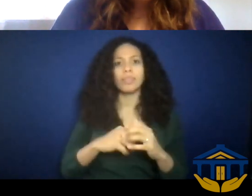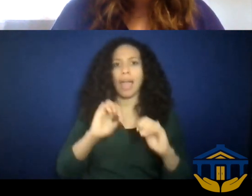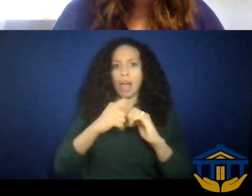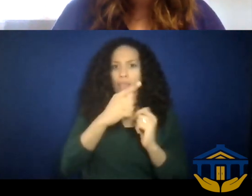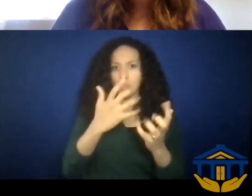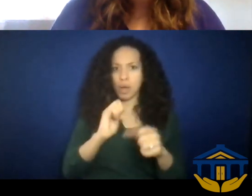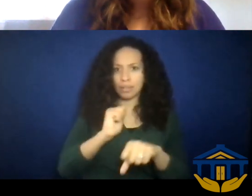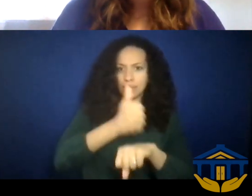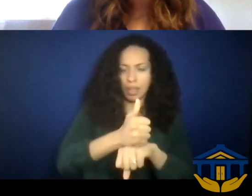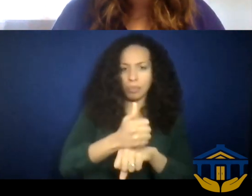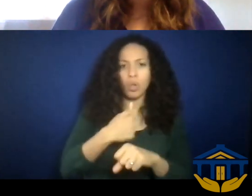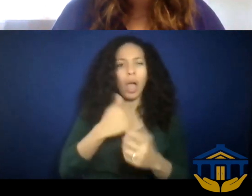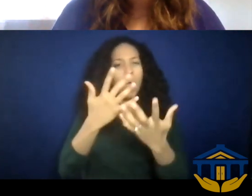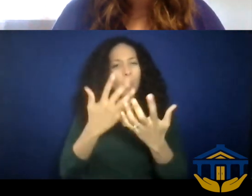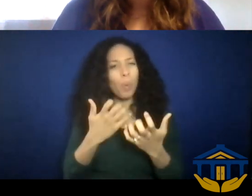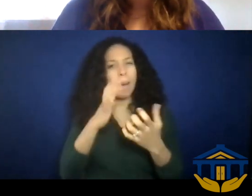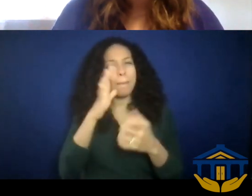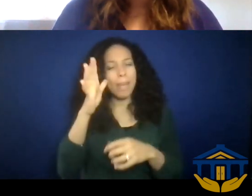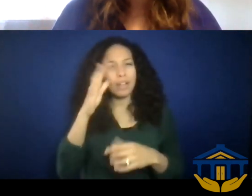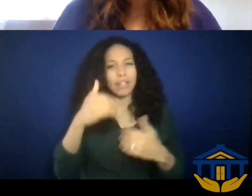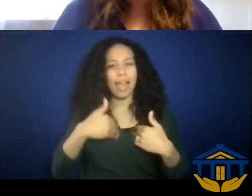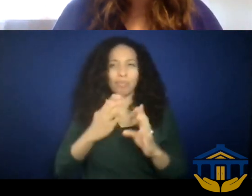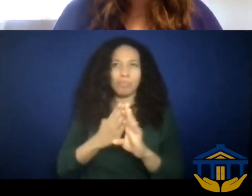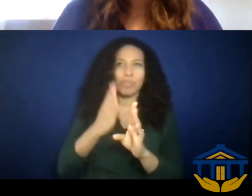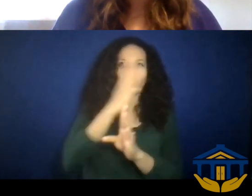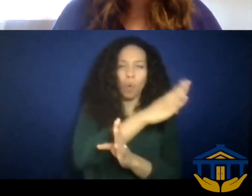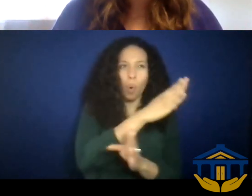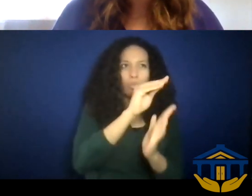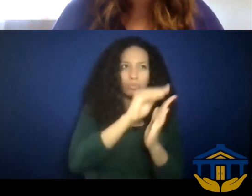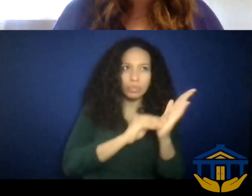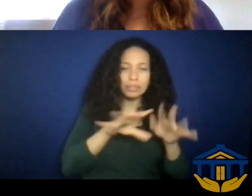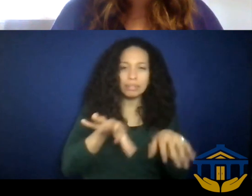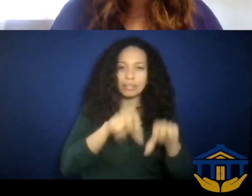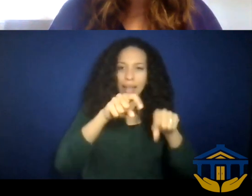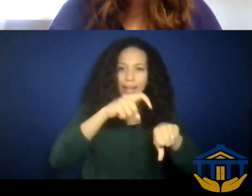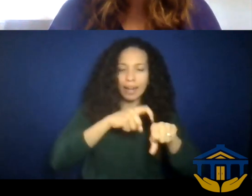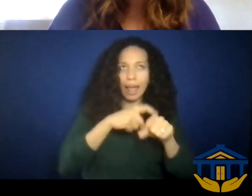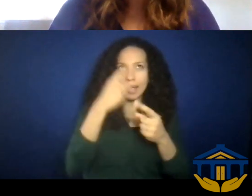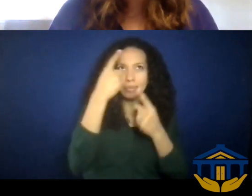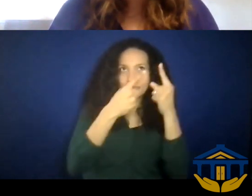and not have it be written up by the district during the meeting because they may miss